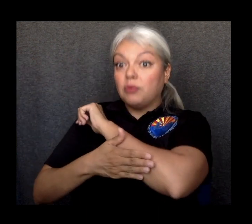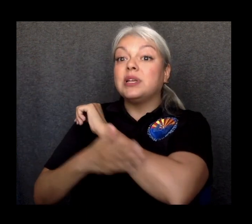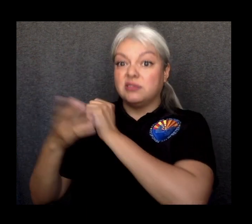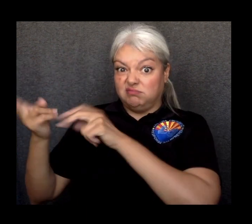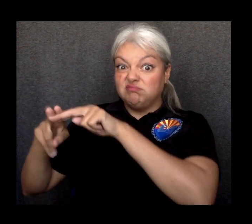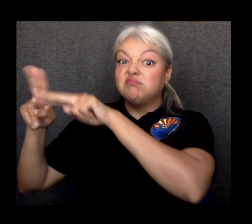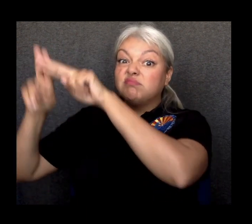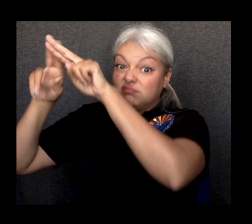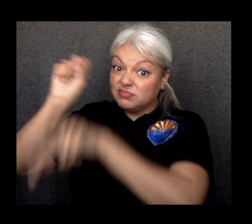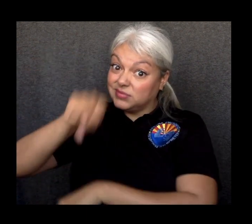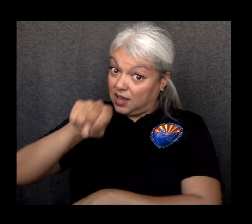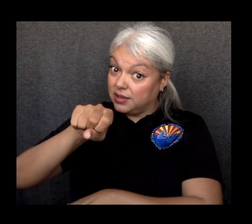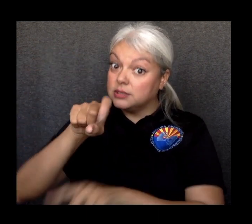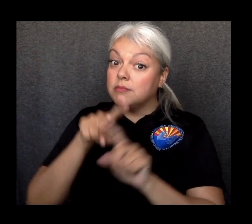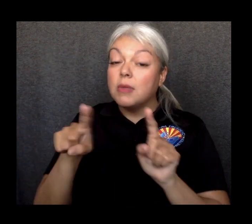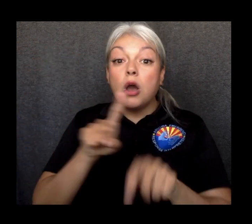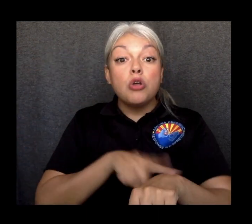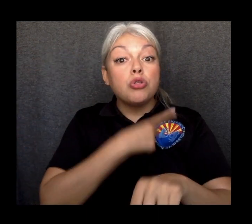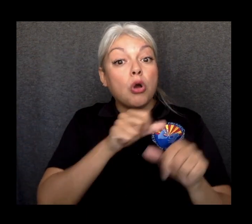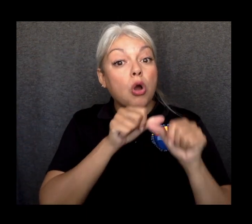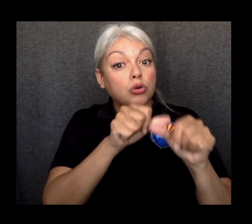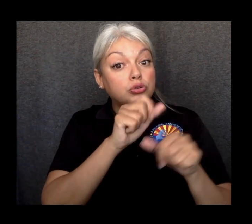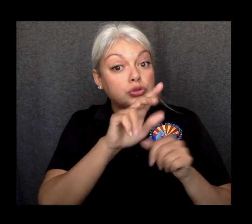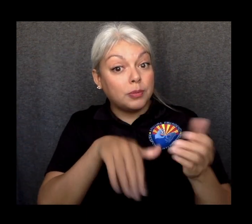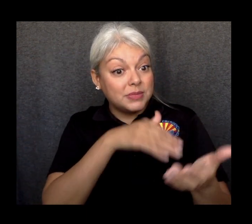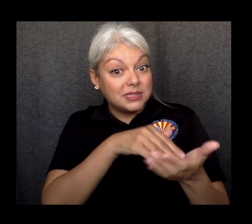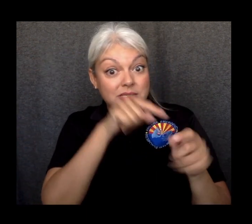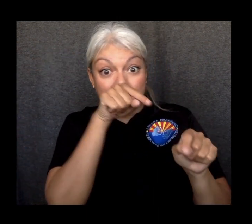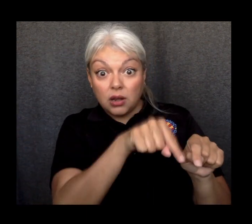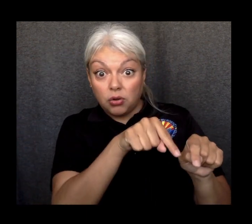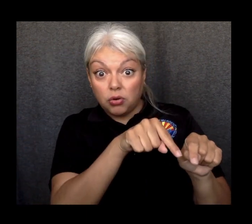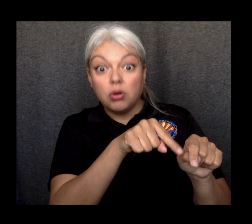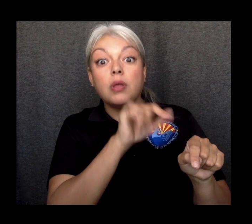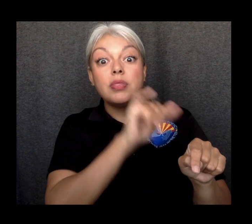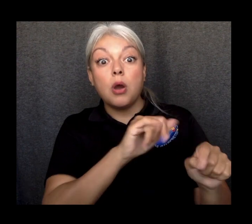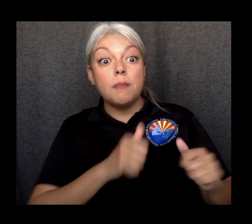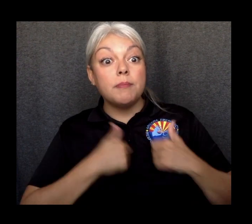in the long-term care centers, of residents in the long-term care centers has decreased.